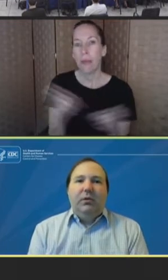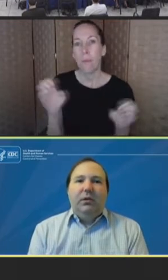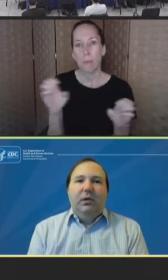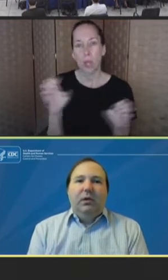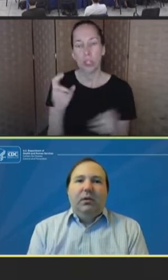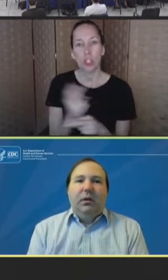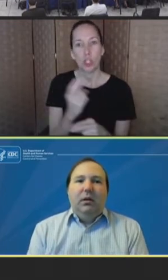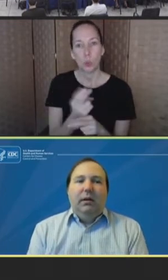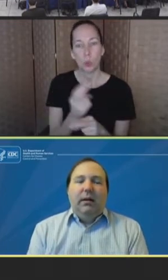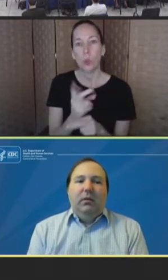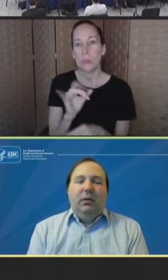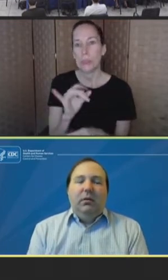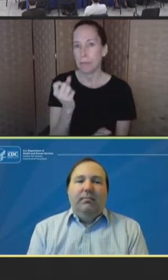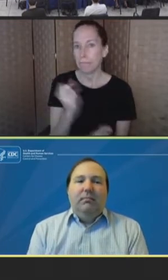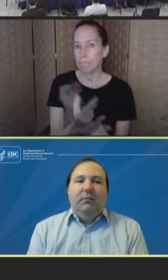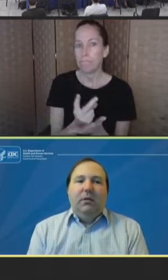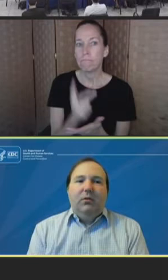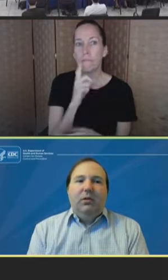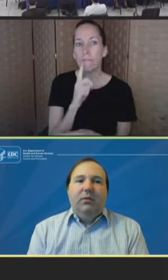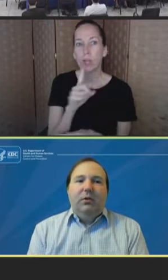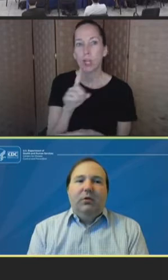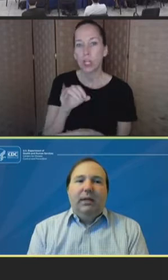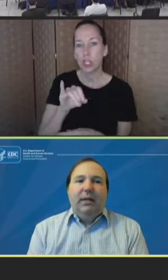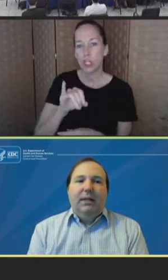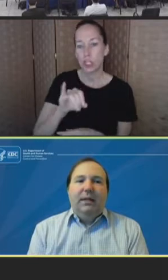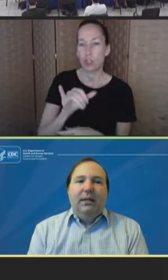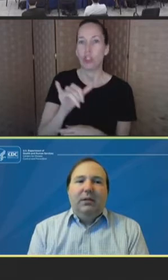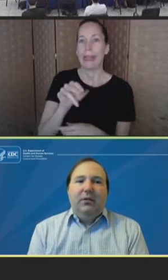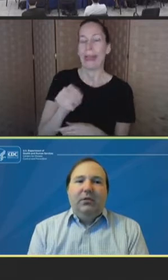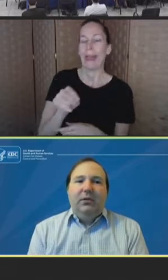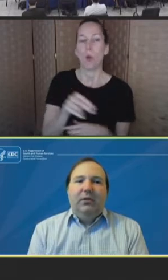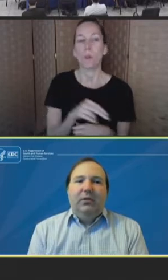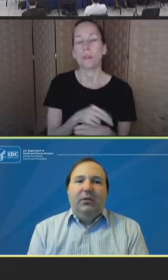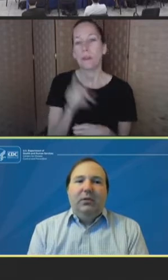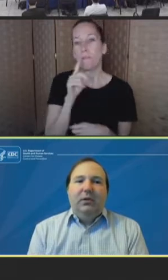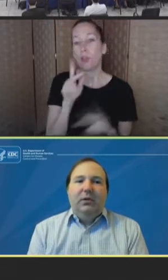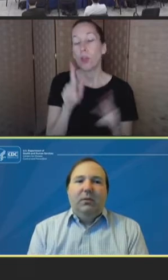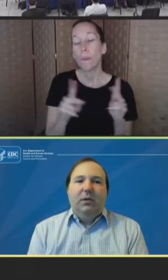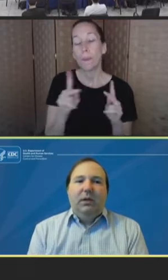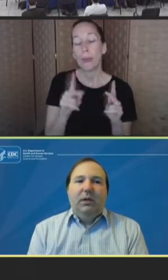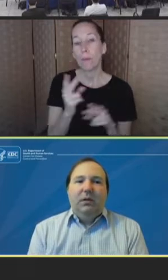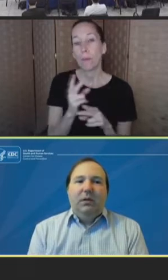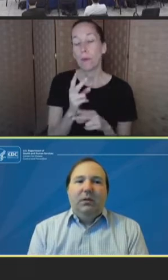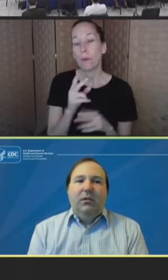that allowed use in individuals less than 18 years of age using the subcutaneous dosing